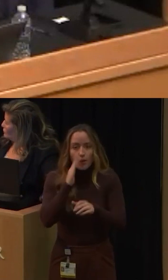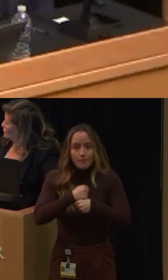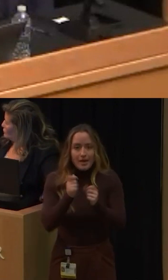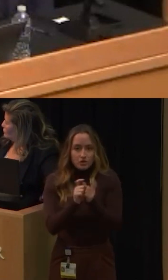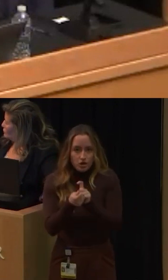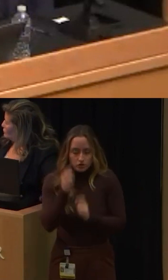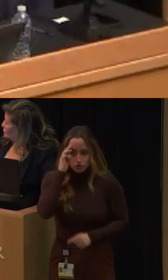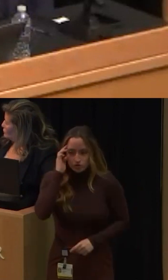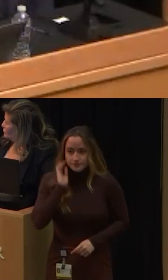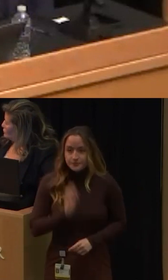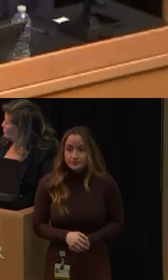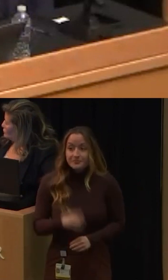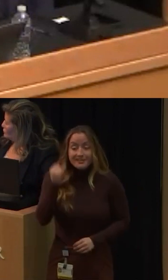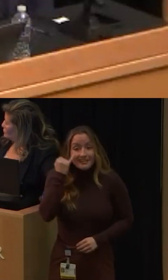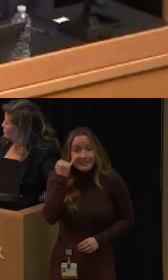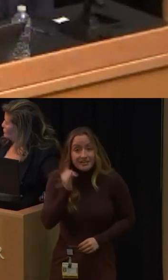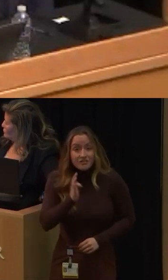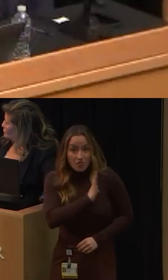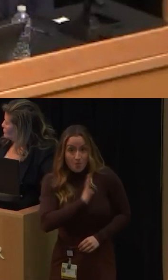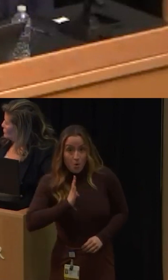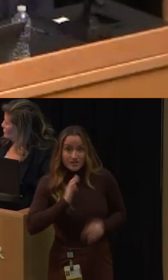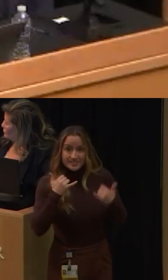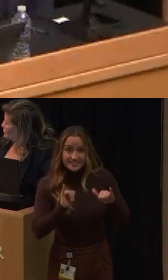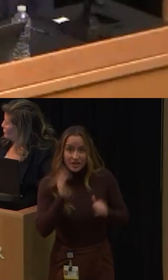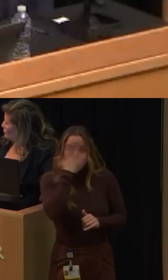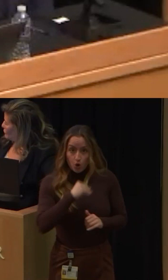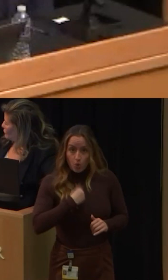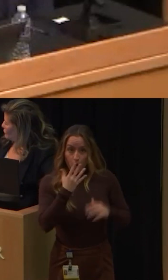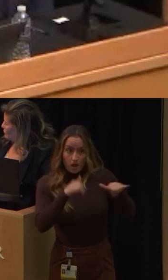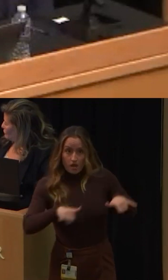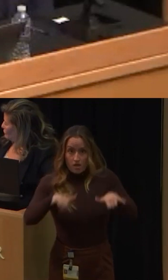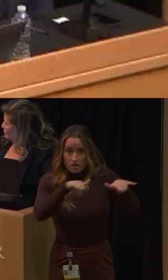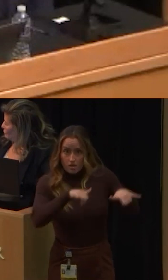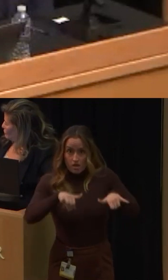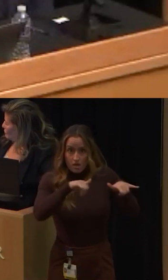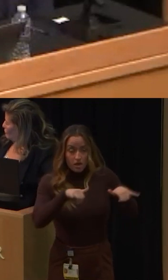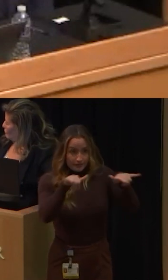If the boards are still going to look homogeneous and have these same thoughts and miss all of the,